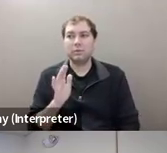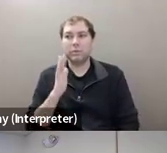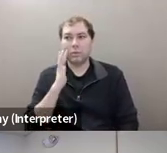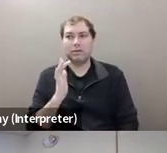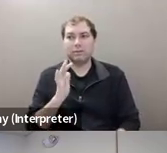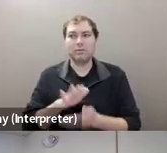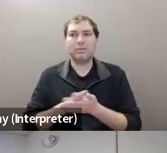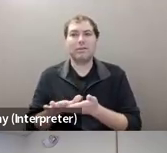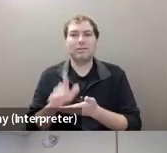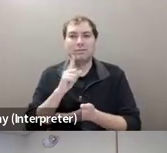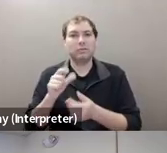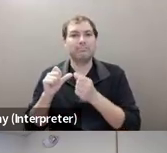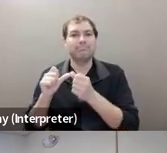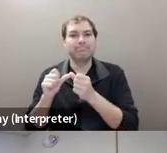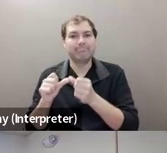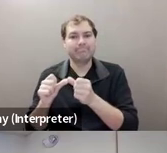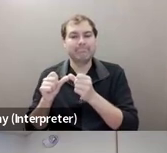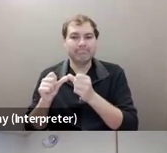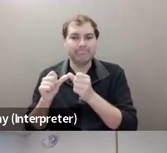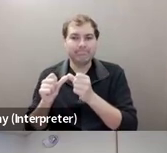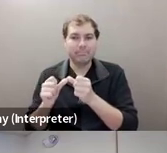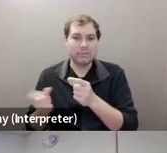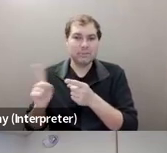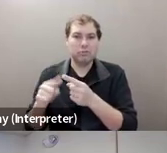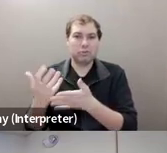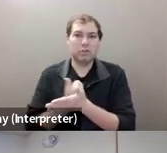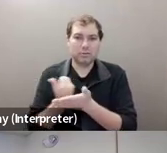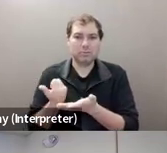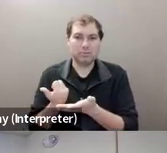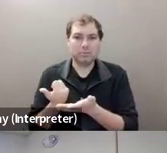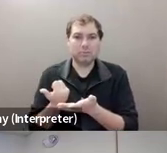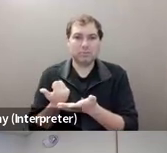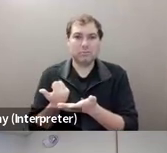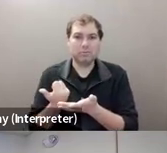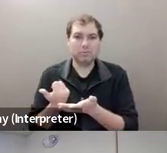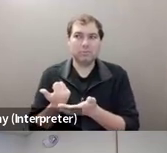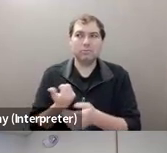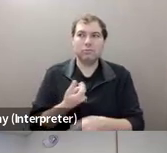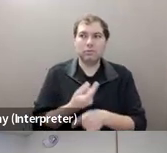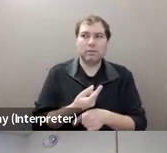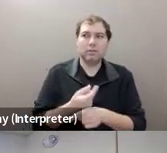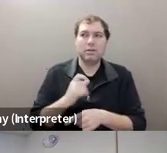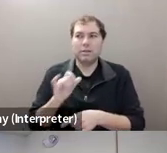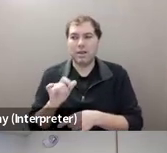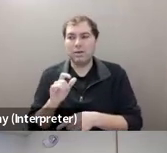Pam Davies: She kept at it and kept at it, and kept at it until she finally got what she did. Pam Davies: That was totally unacceptable.